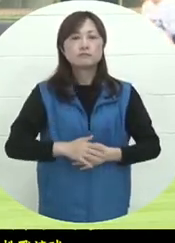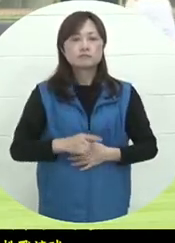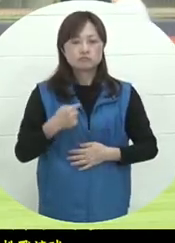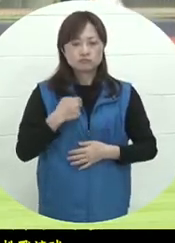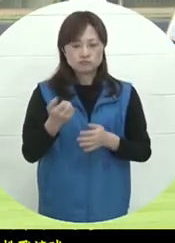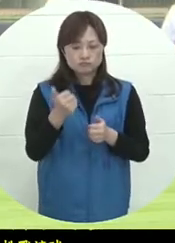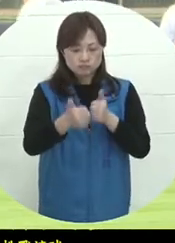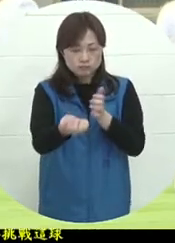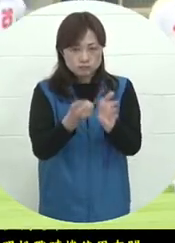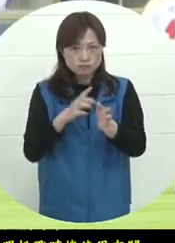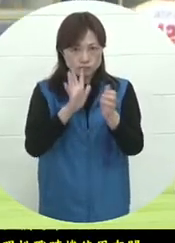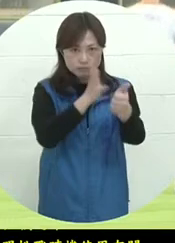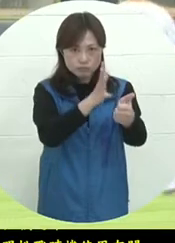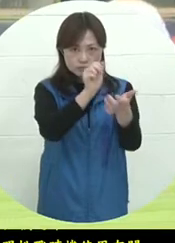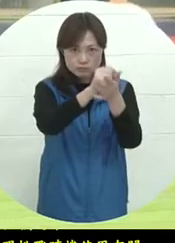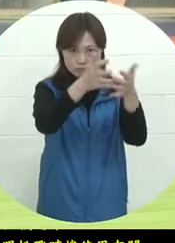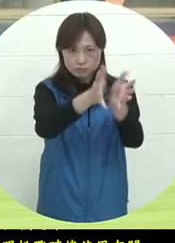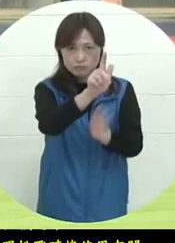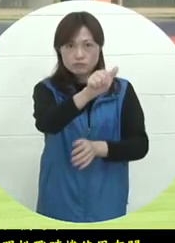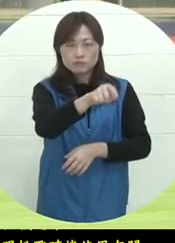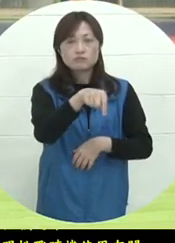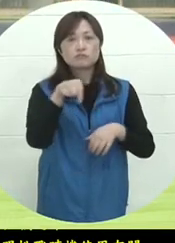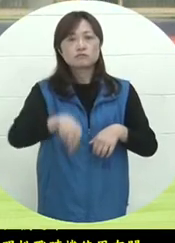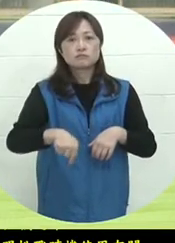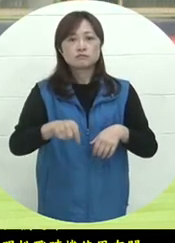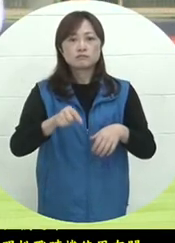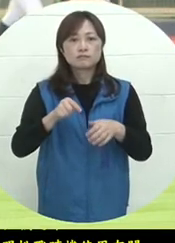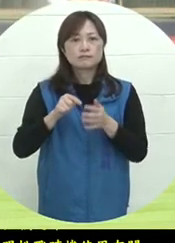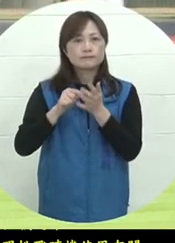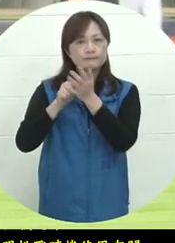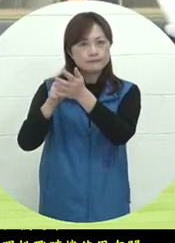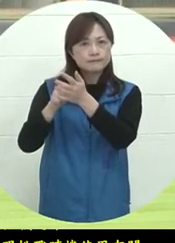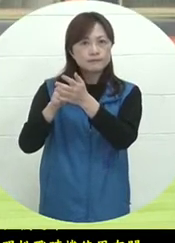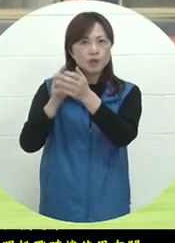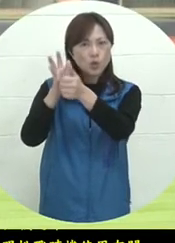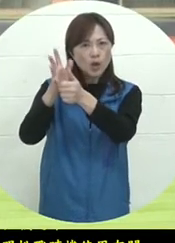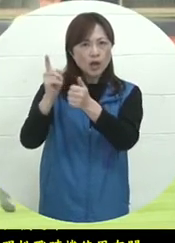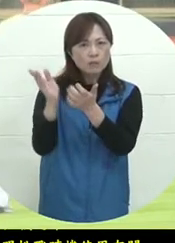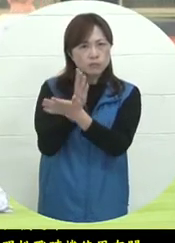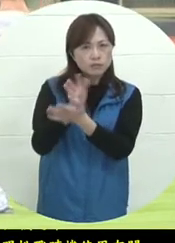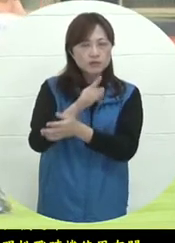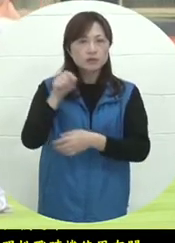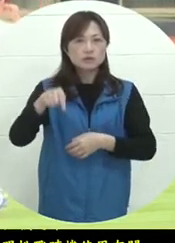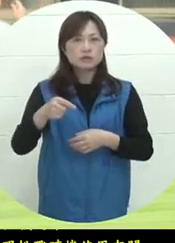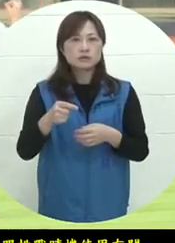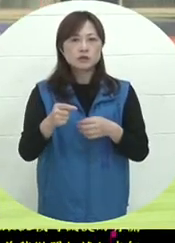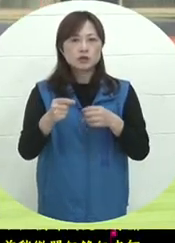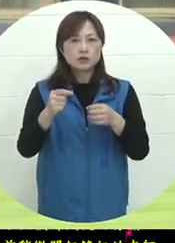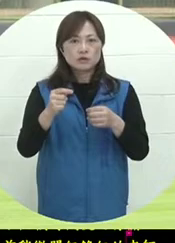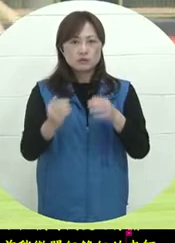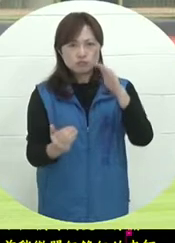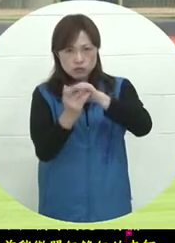This One challenge at a time is to do this at most twice and then 1+1. The so-called 1+1 means that you